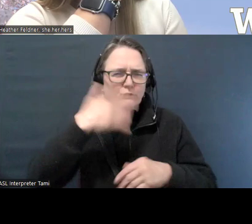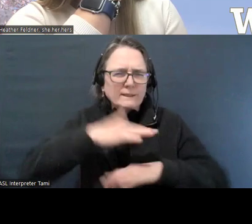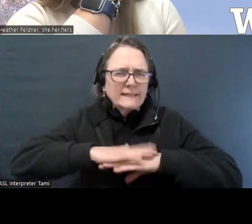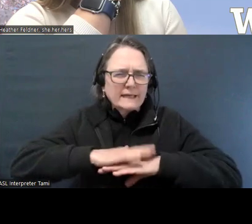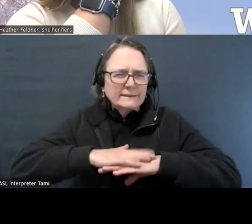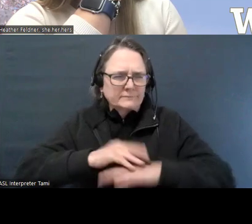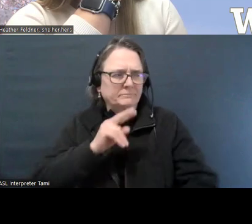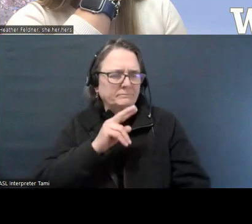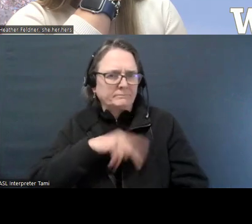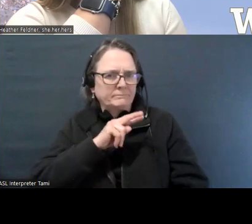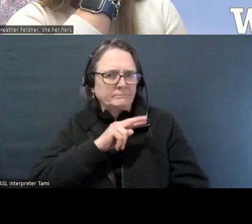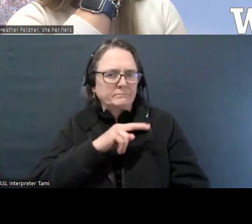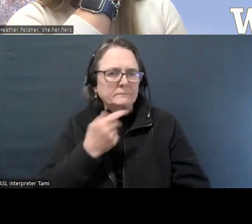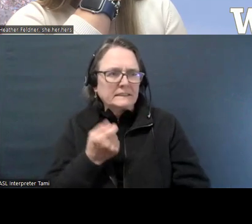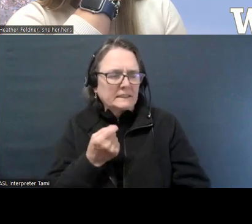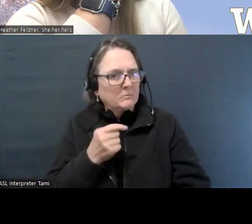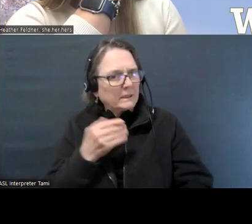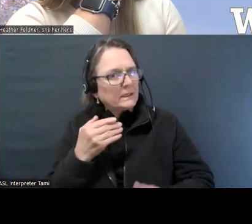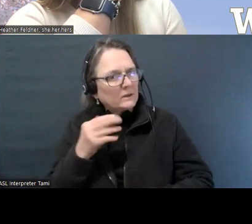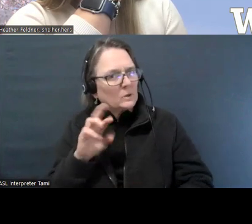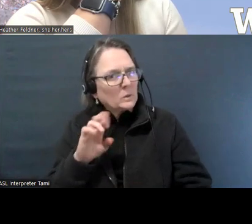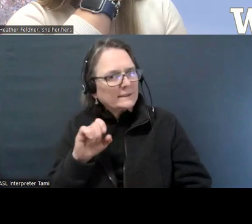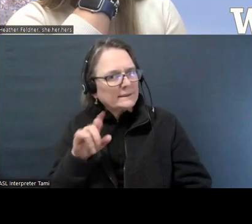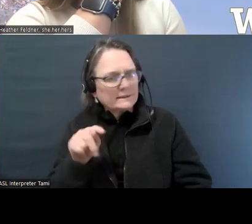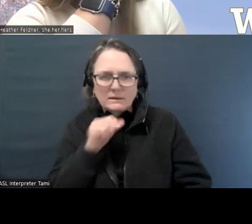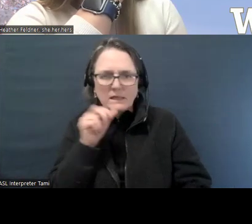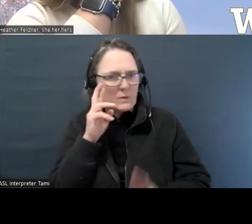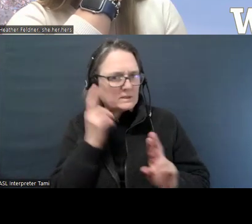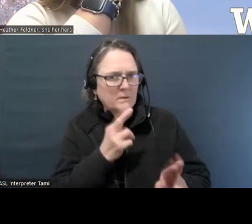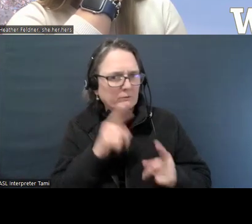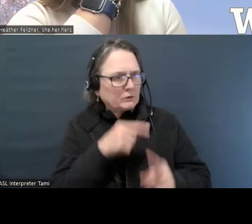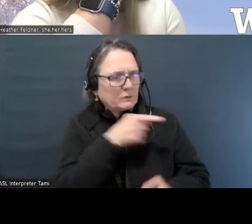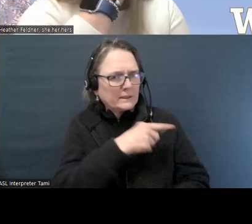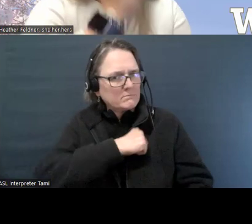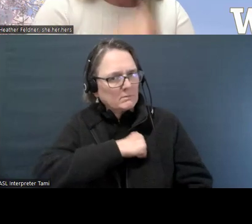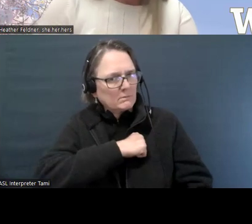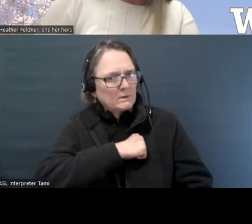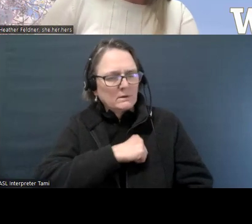from the security guard wasn't that respectful. They were looking at him like someone